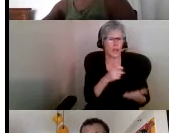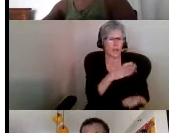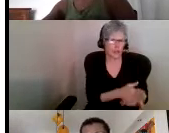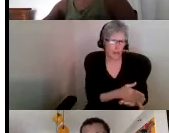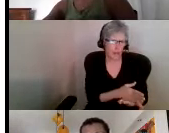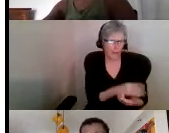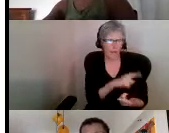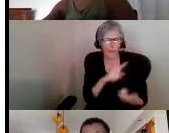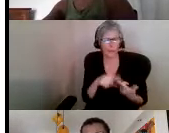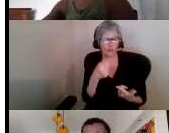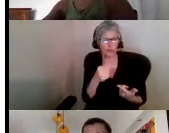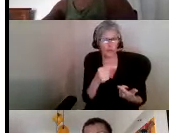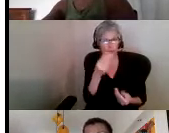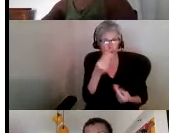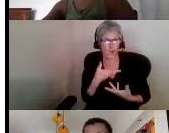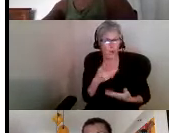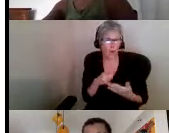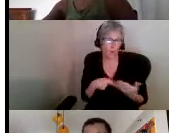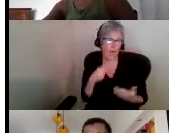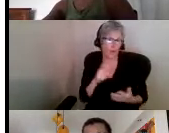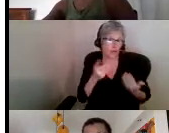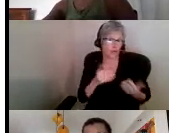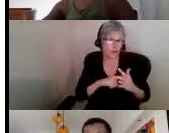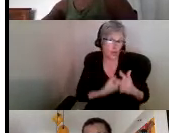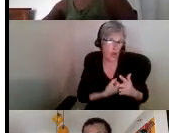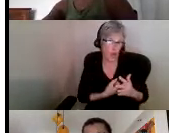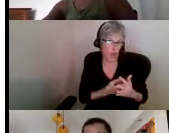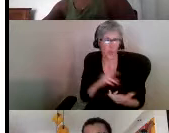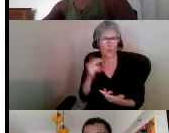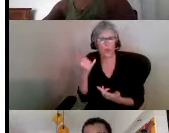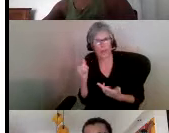and yellow you know you, might want to think about this for next semester when you're